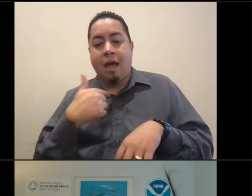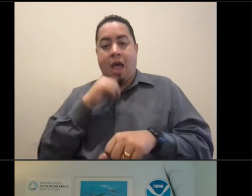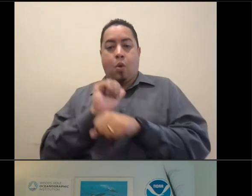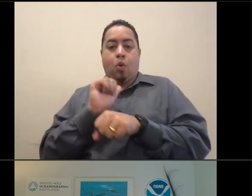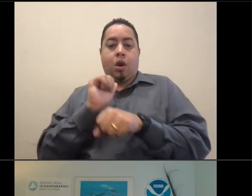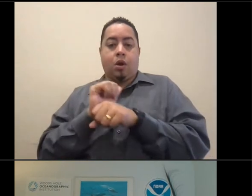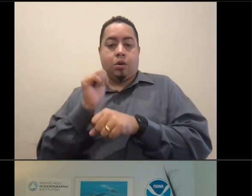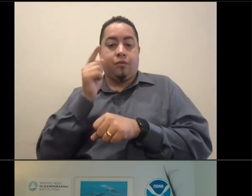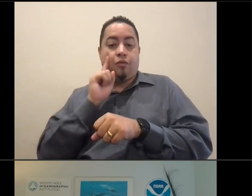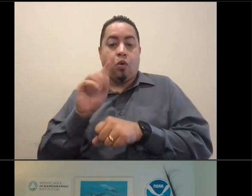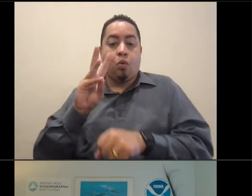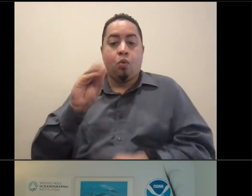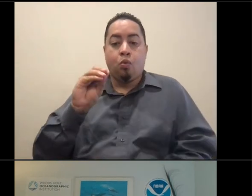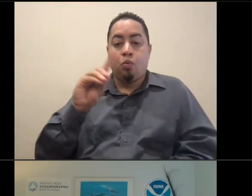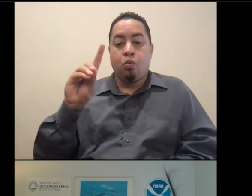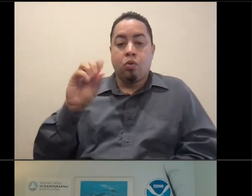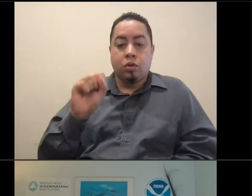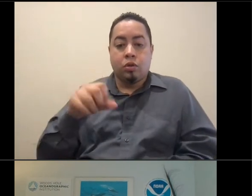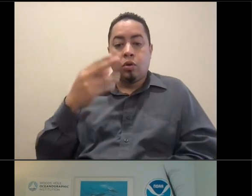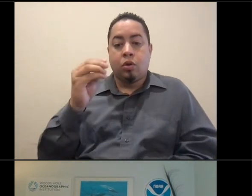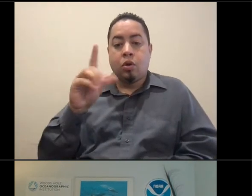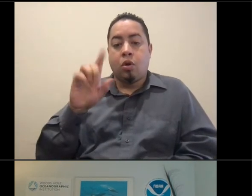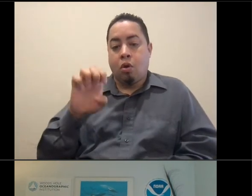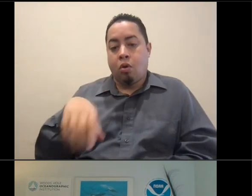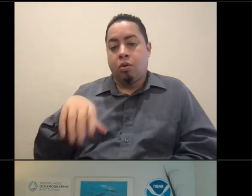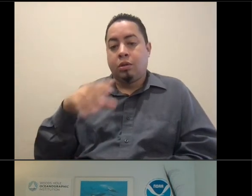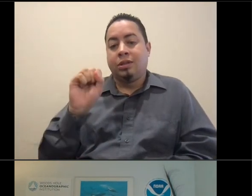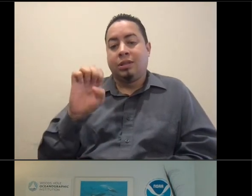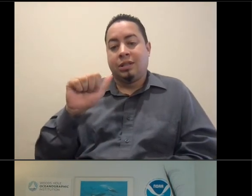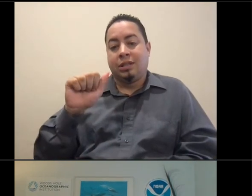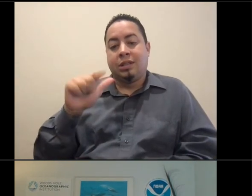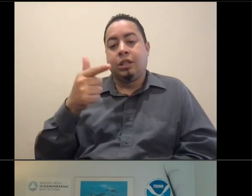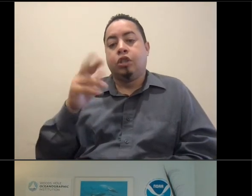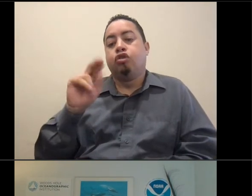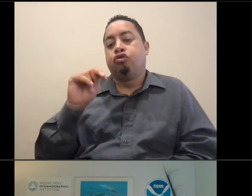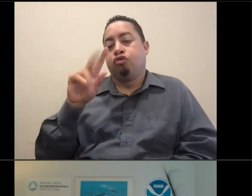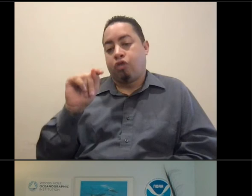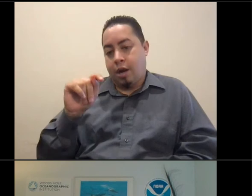We're at the Woods Hole Oceanographic Institution, WHOI, W-H-O-I, and if you Google us,